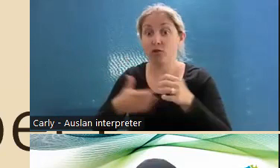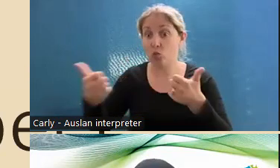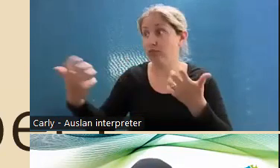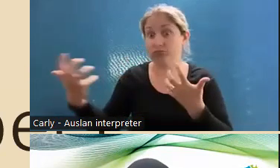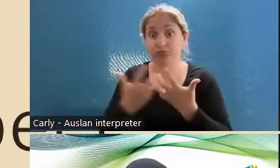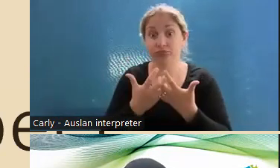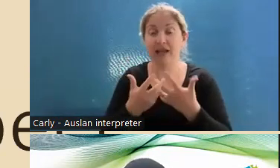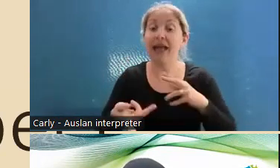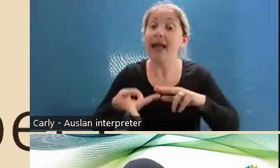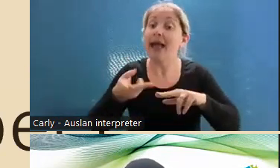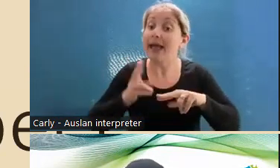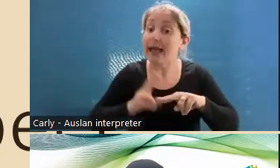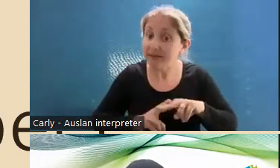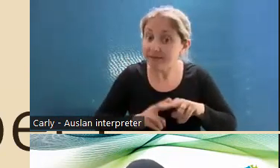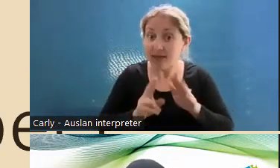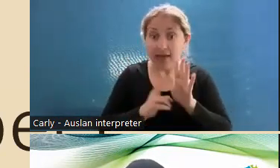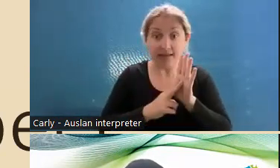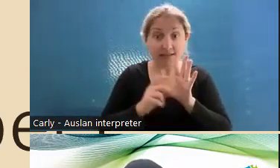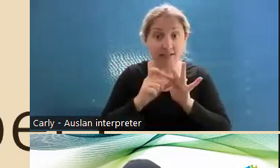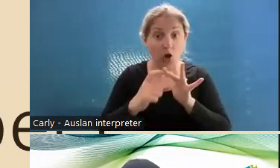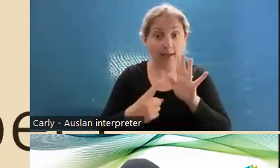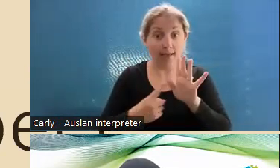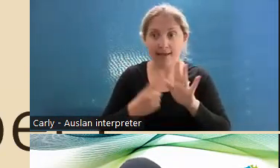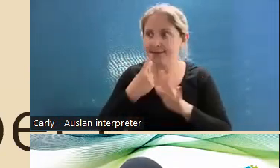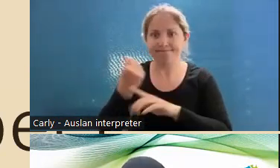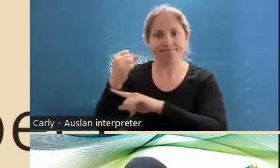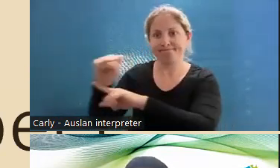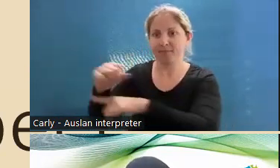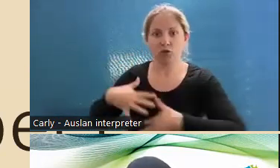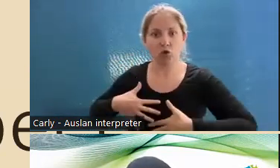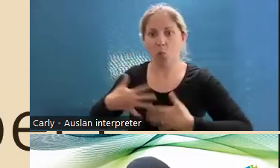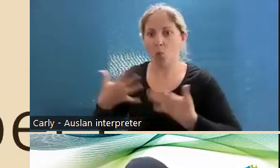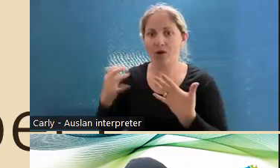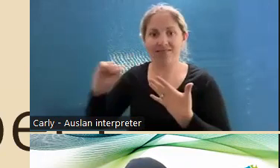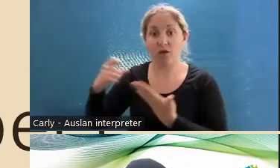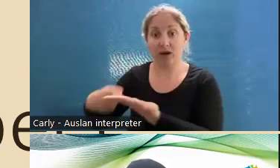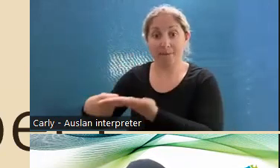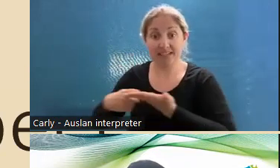If the NDIA doesn't accept the Independent Expert's recommendation, they'll provide you